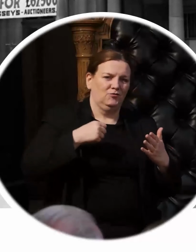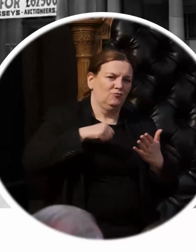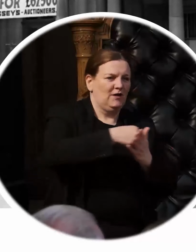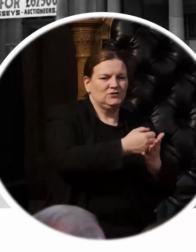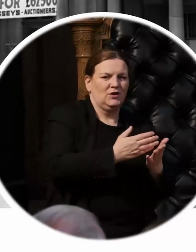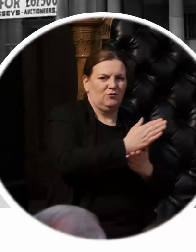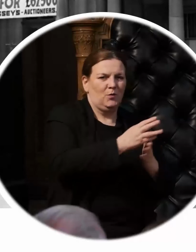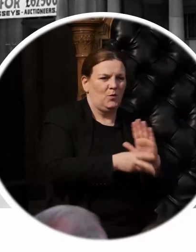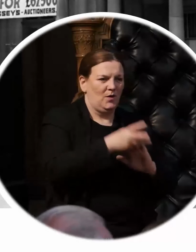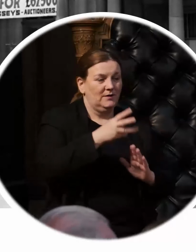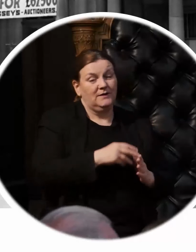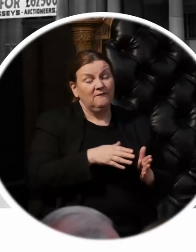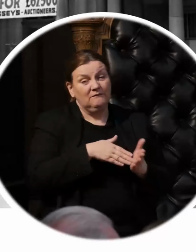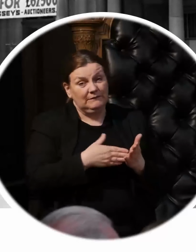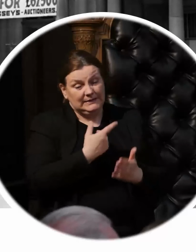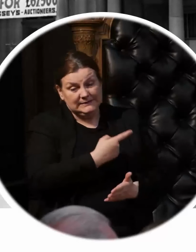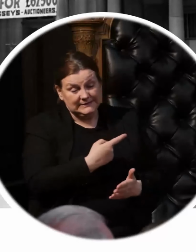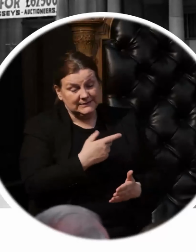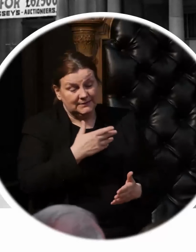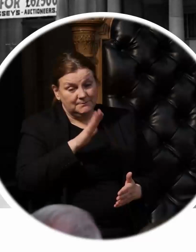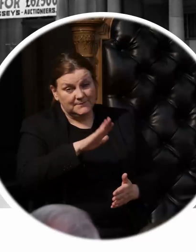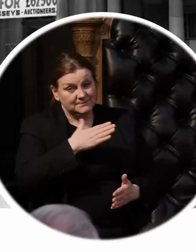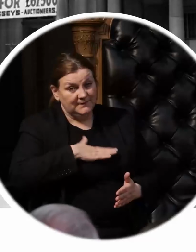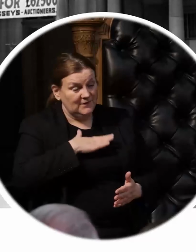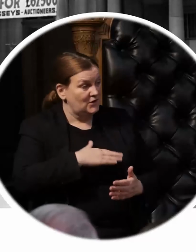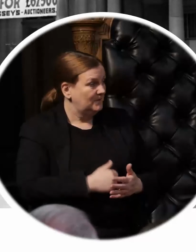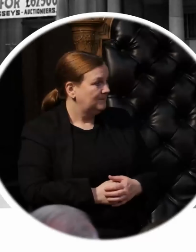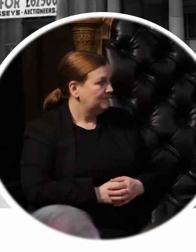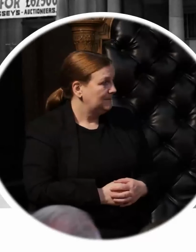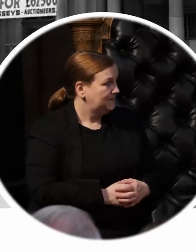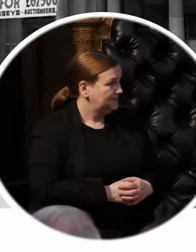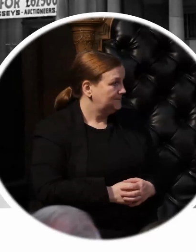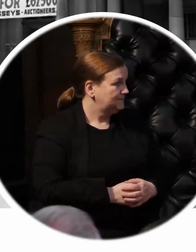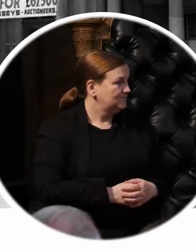It was fixed to be fair, but then it closed.